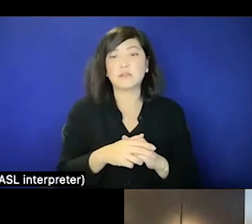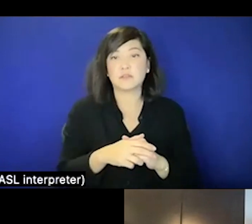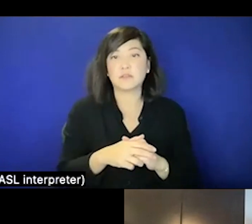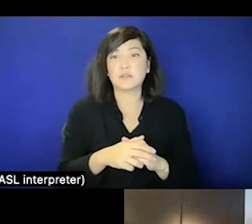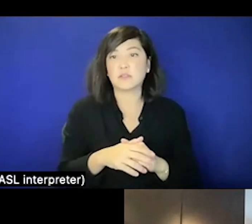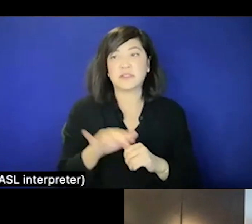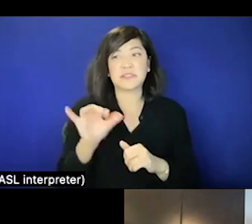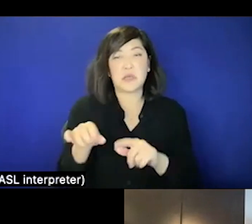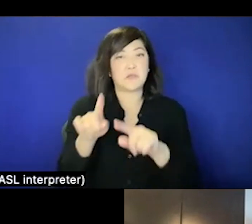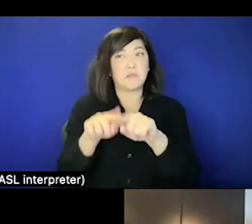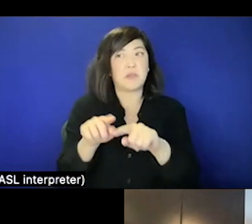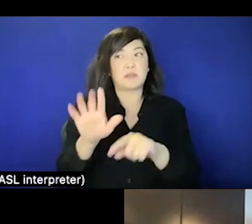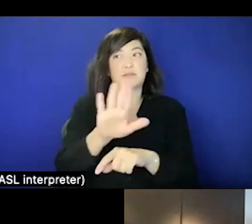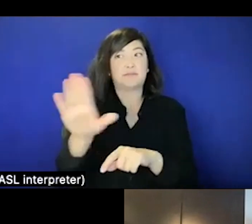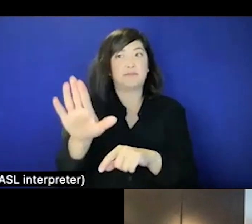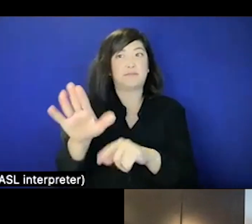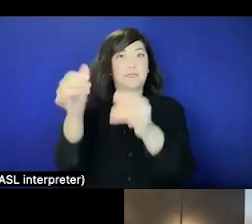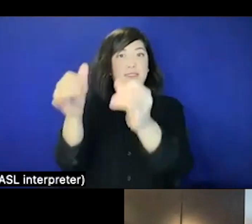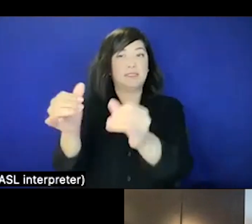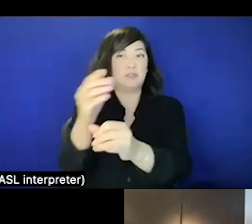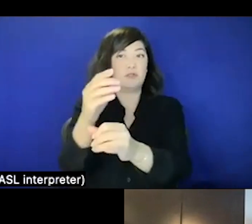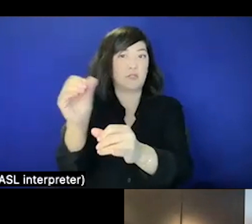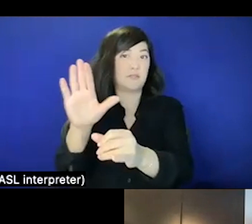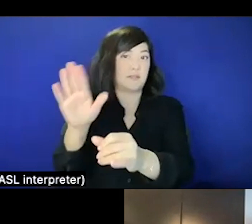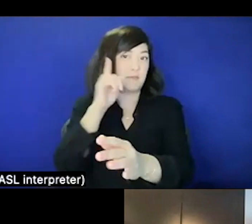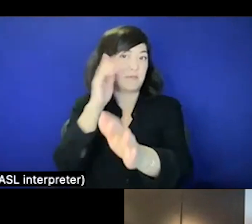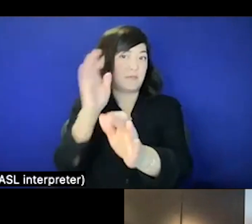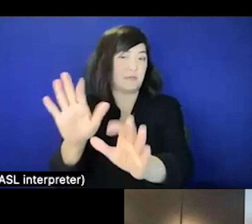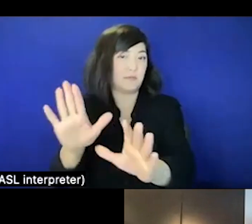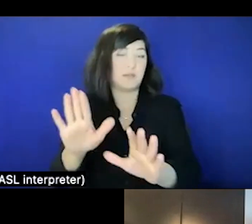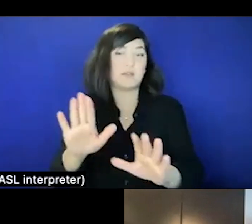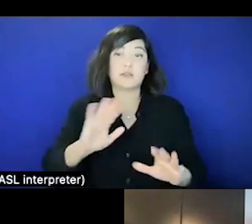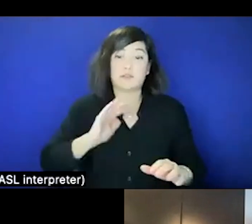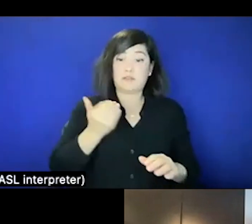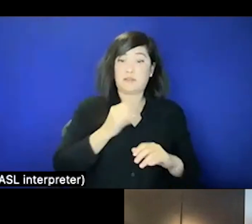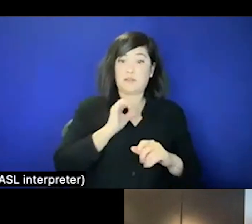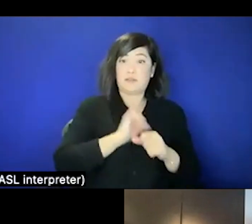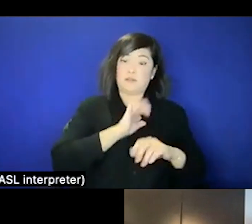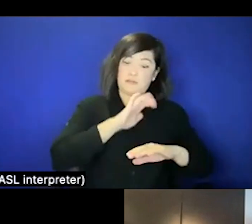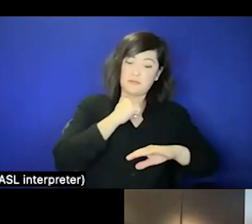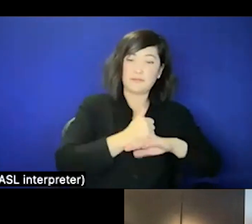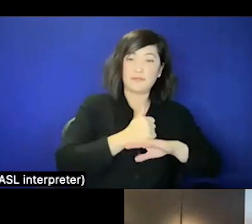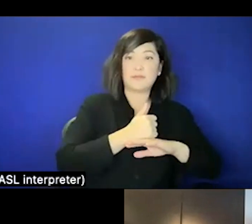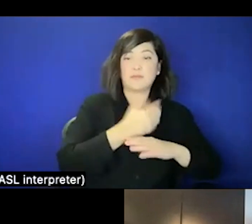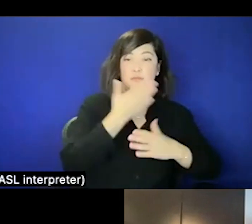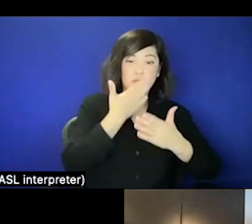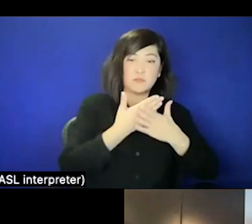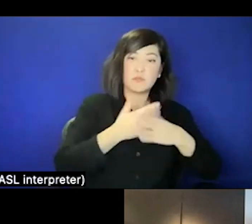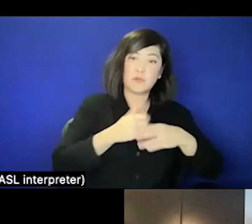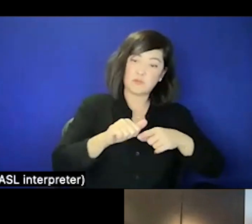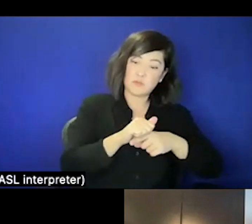and partners. Our job is to create standards and best practices that allow anyone to participate